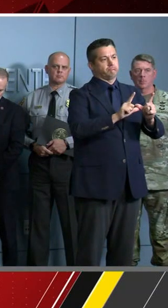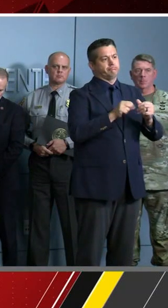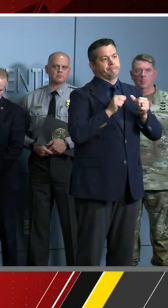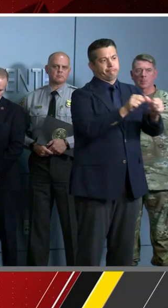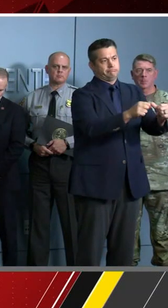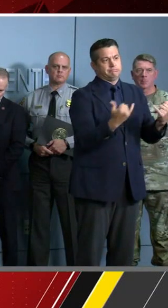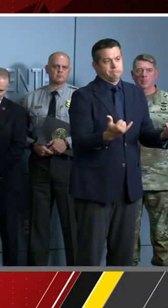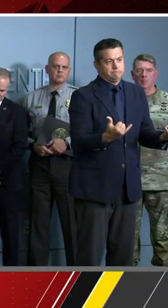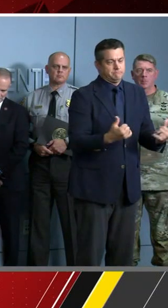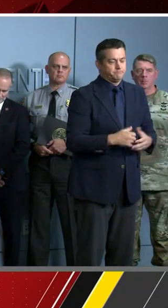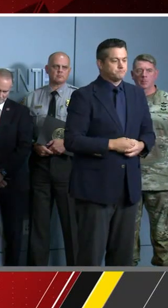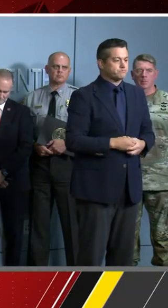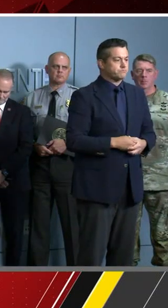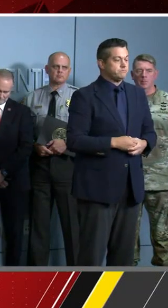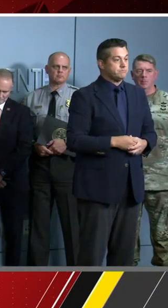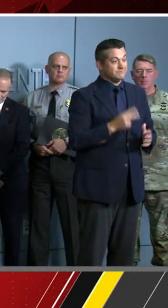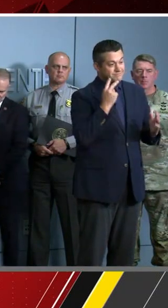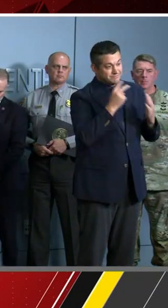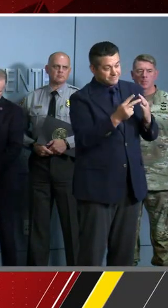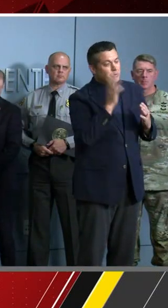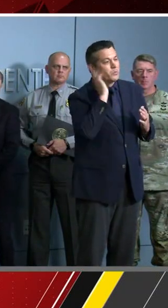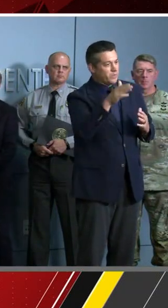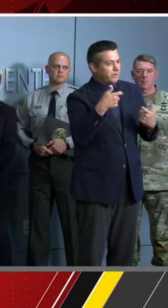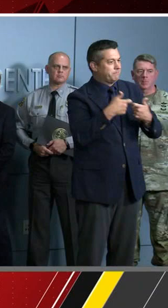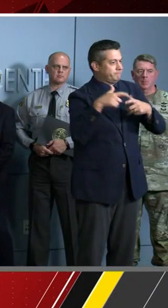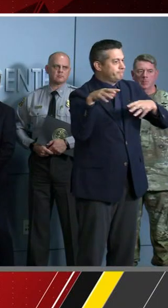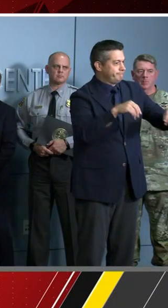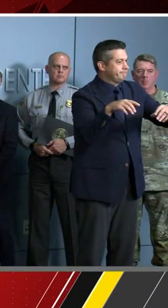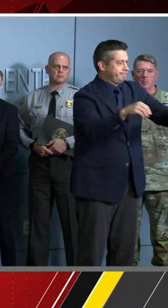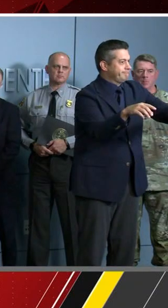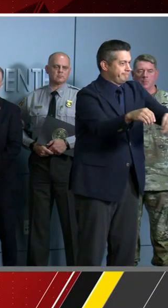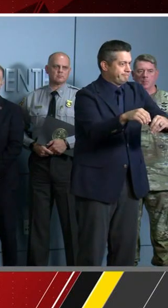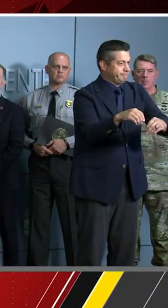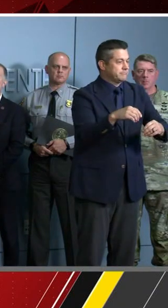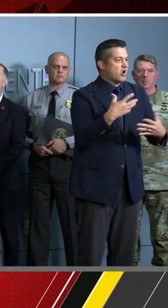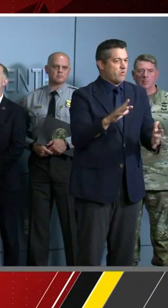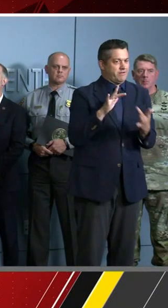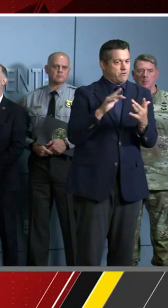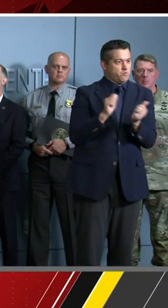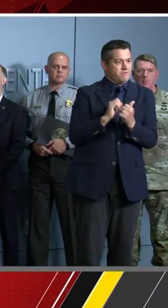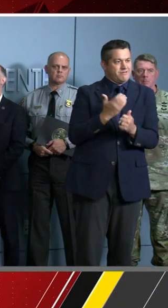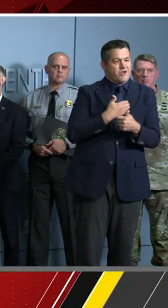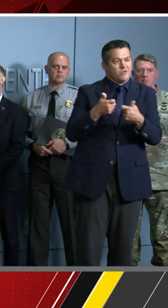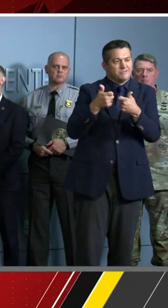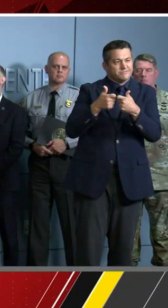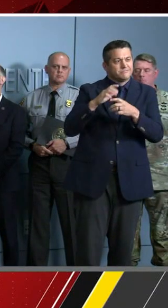power outages and are working